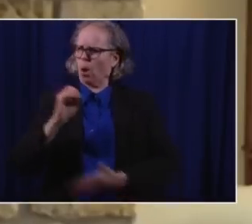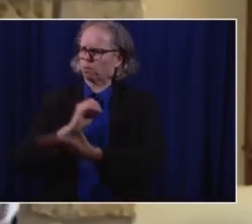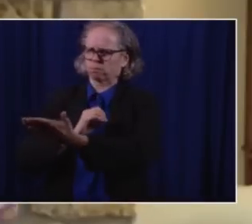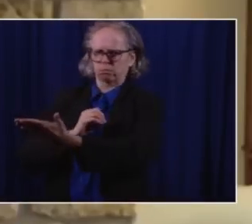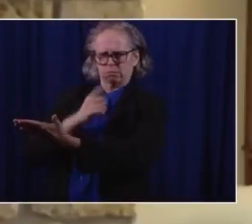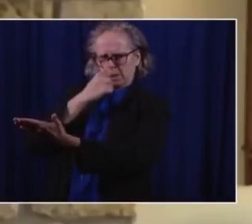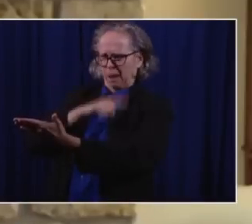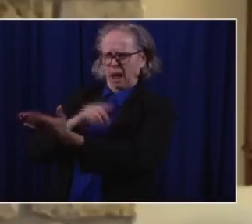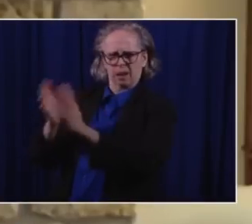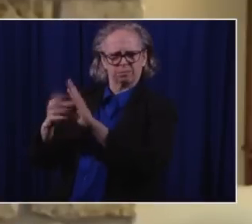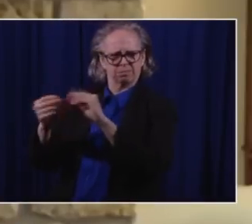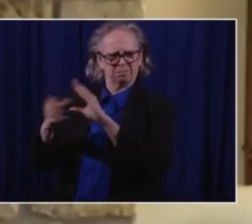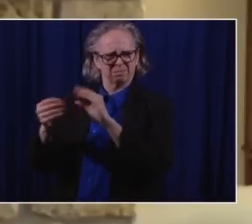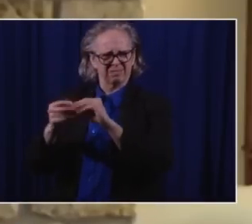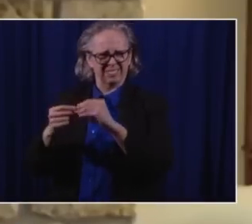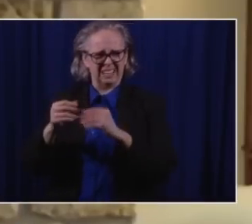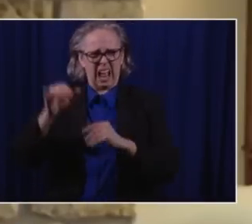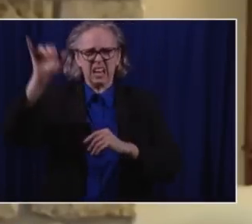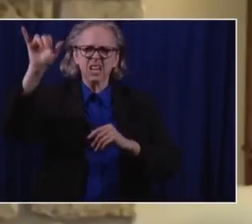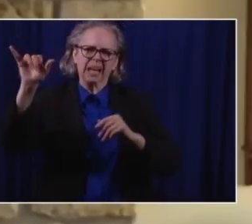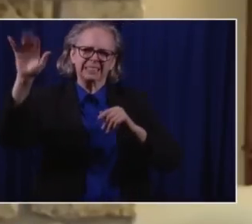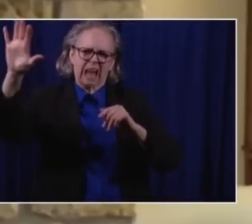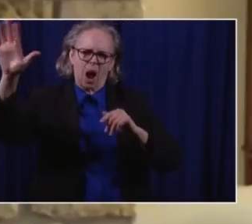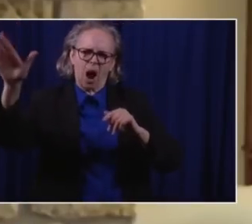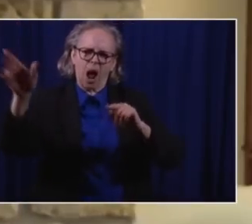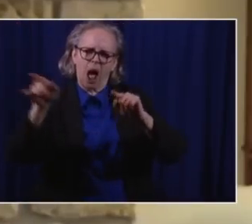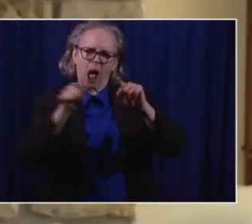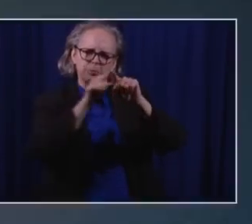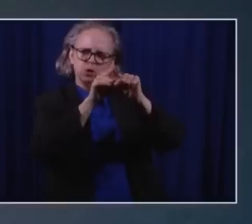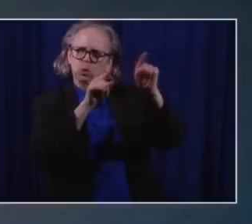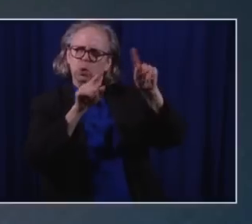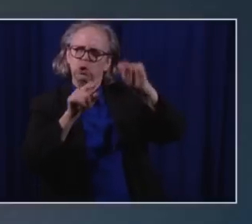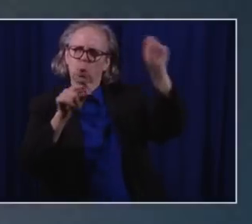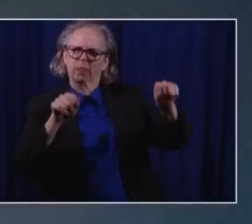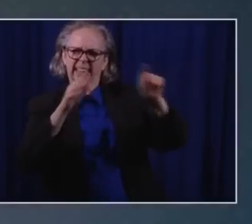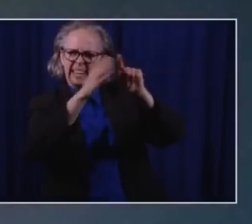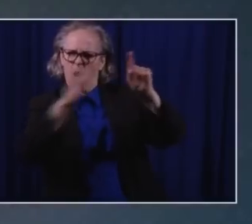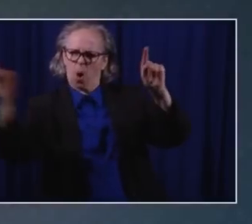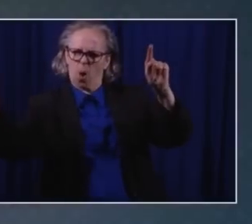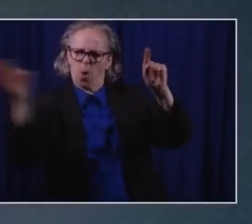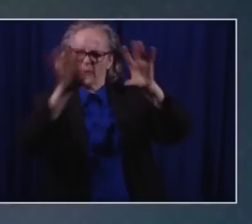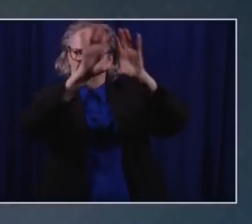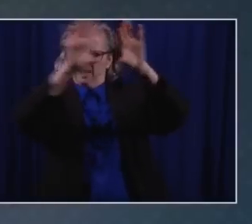seeing in not only in the clinic system but in northern